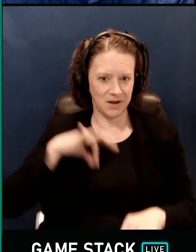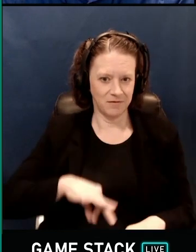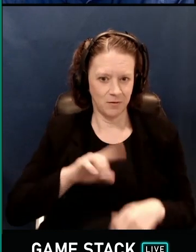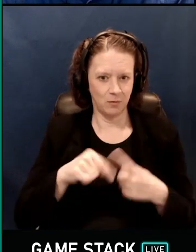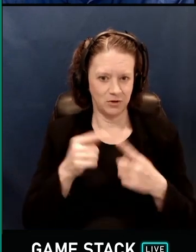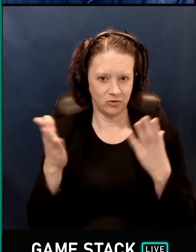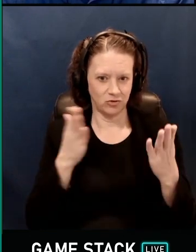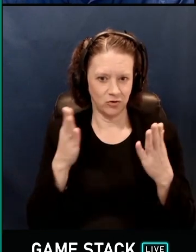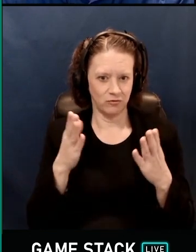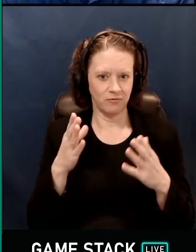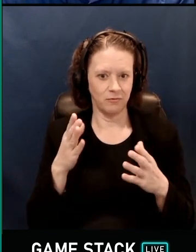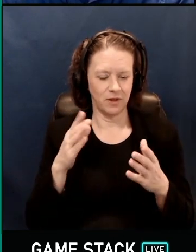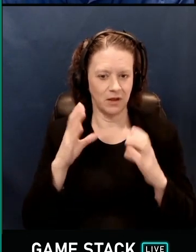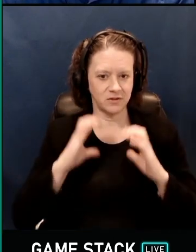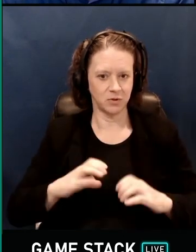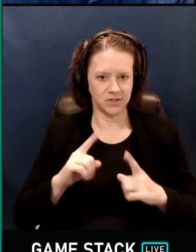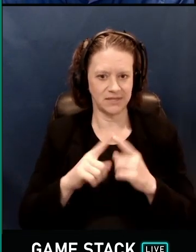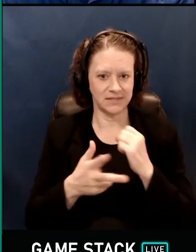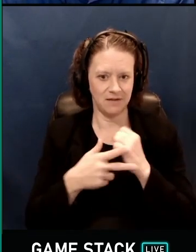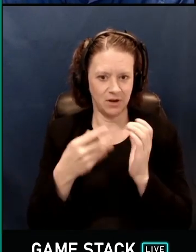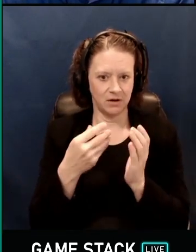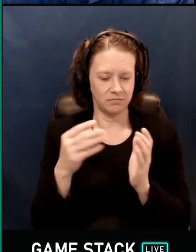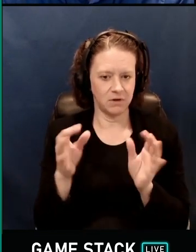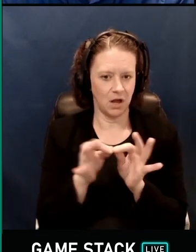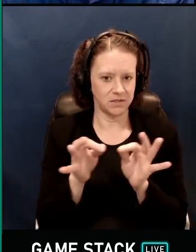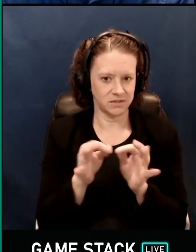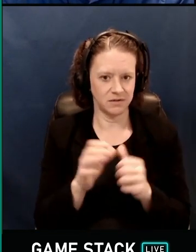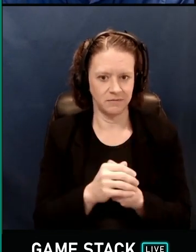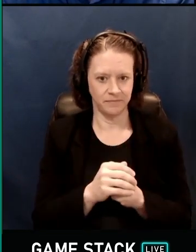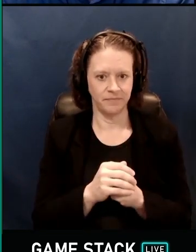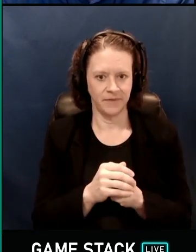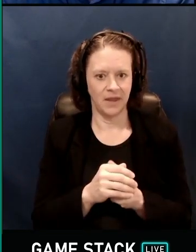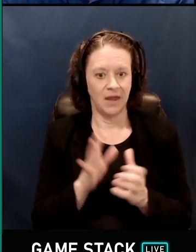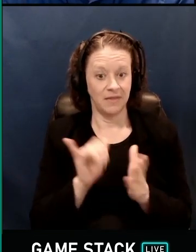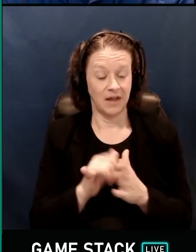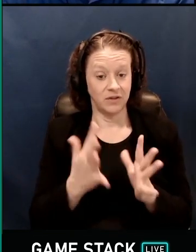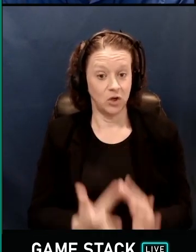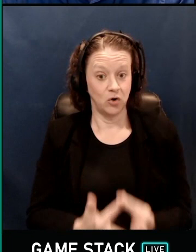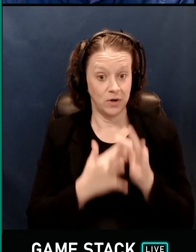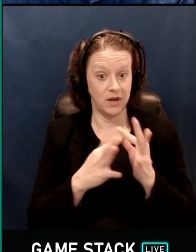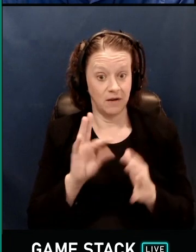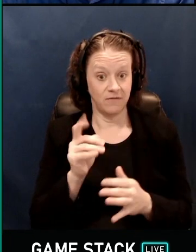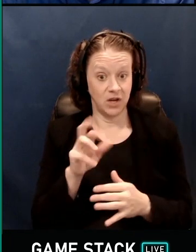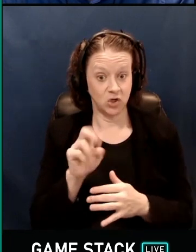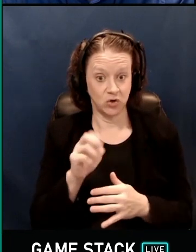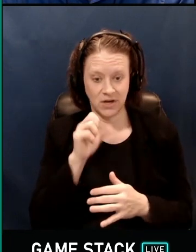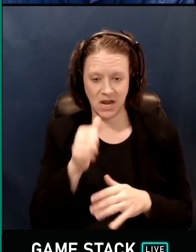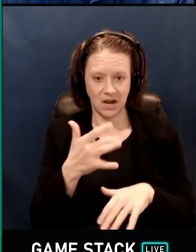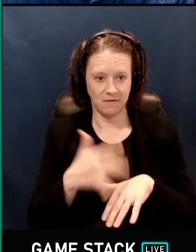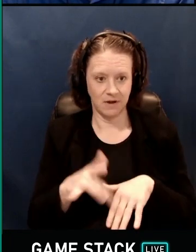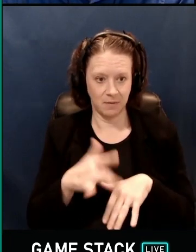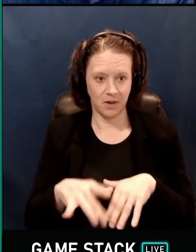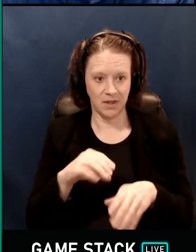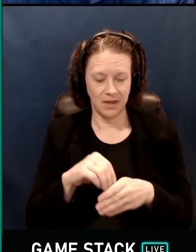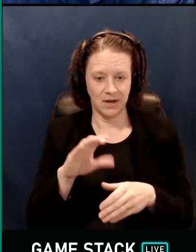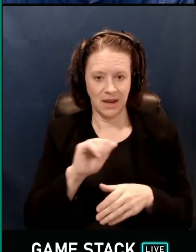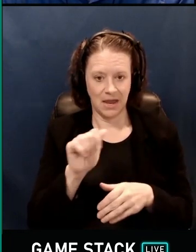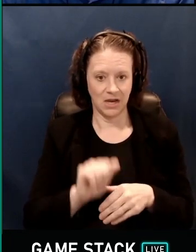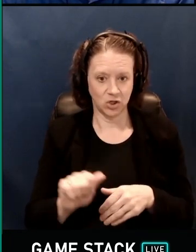I think this is a unique feature not available in other managed CI services so far.